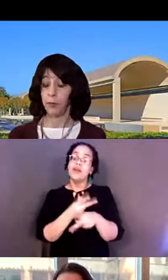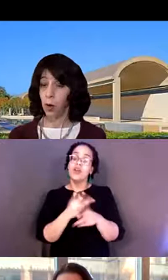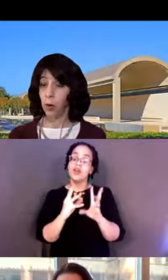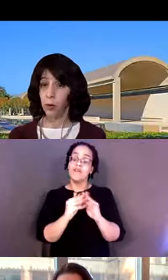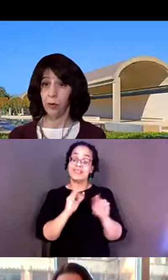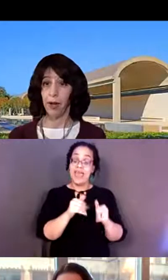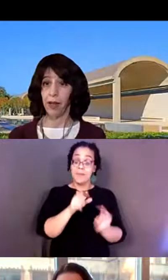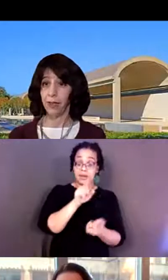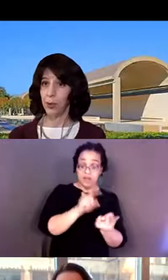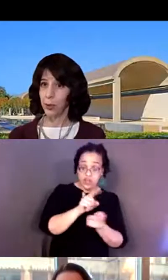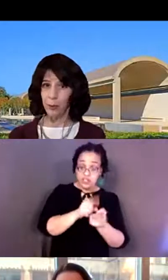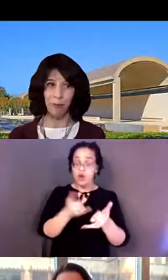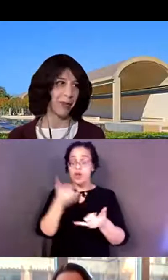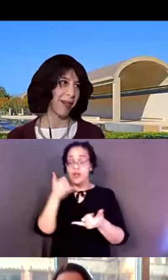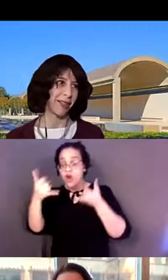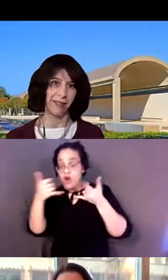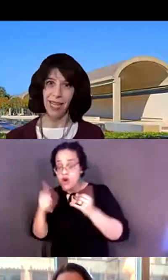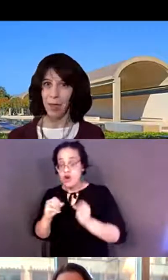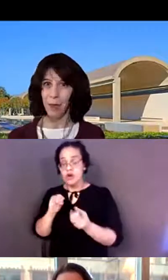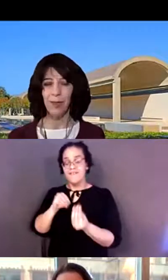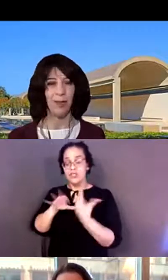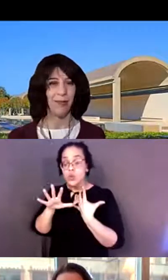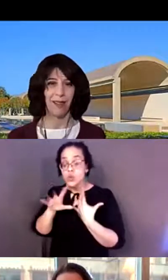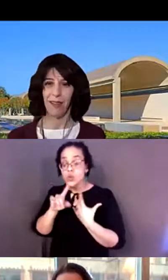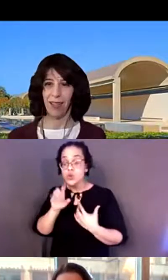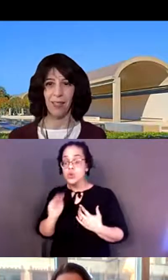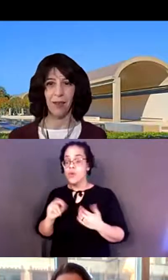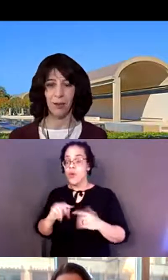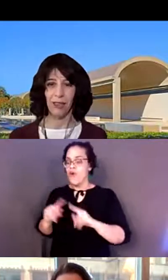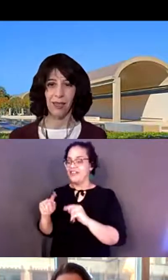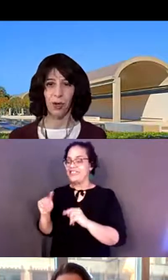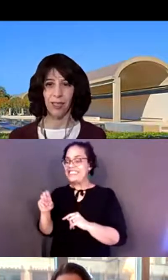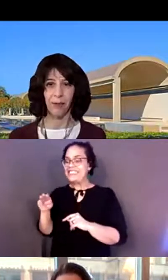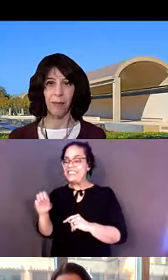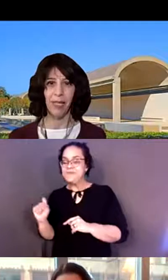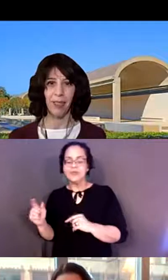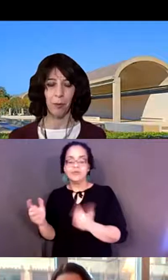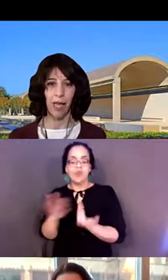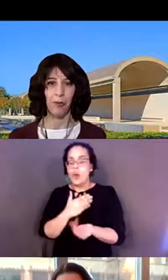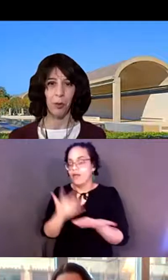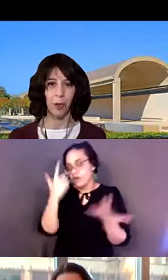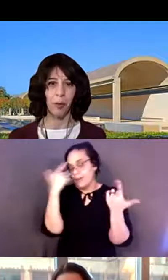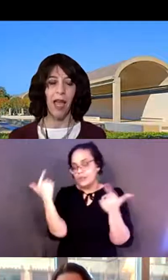phone, by Zoom, by Teams,